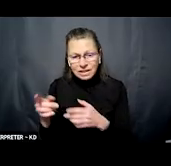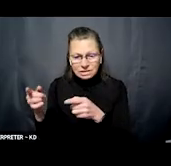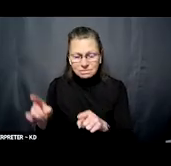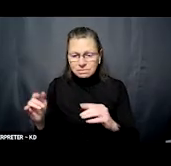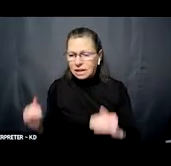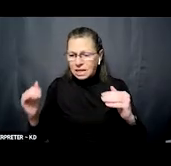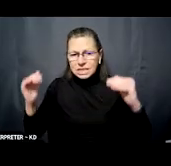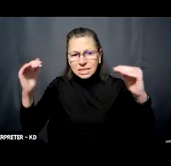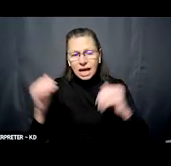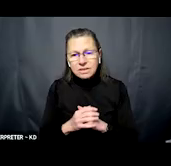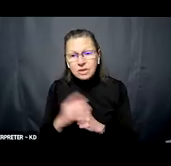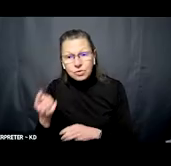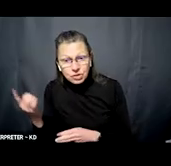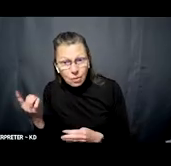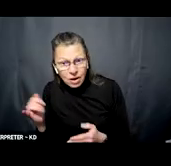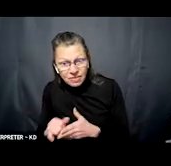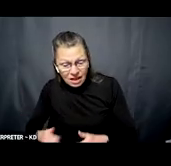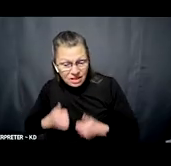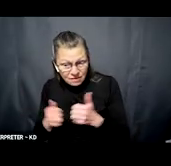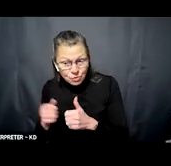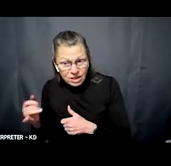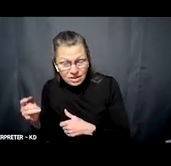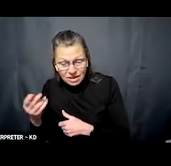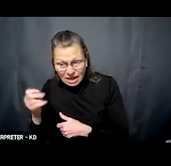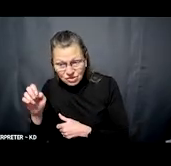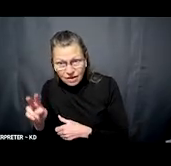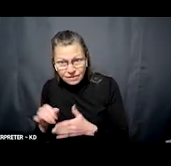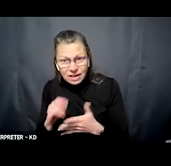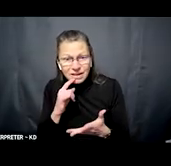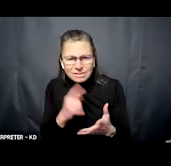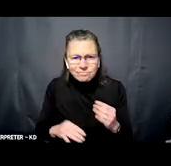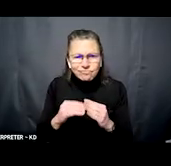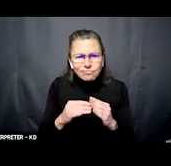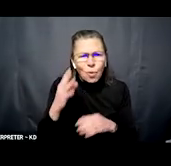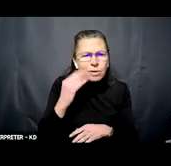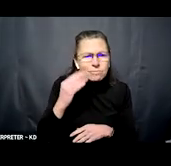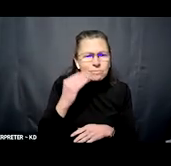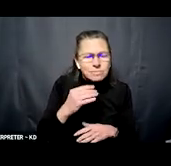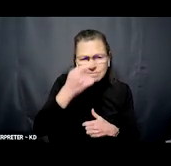living with HIV more likely to have experienced more lifetime events of trauma? And then, how does